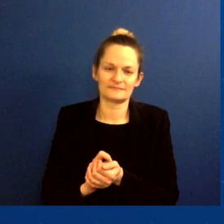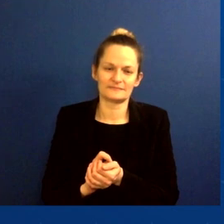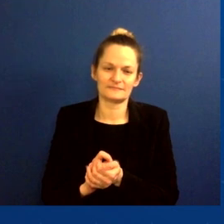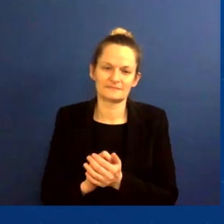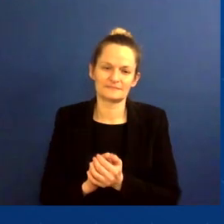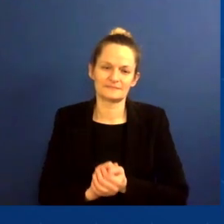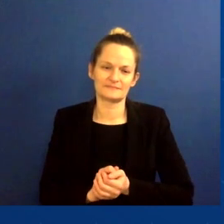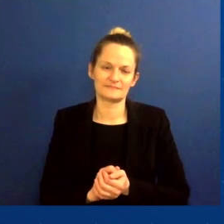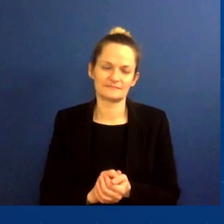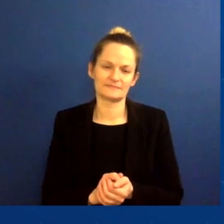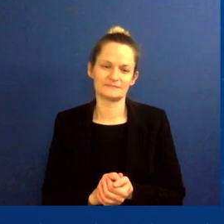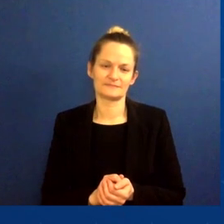There you go.